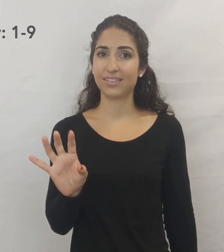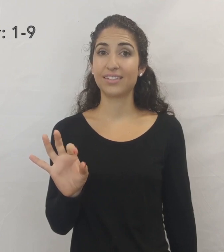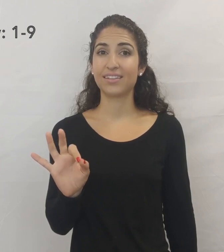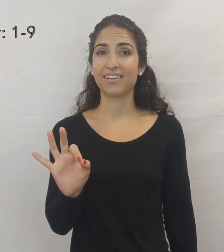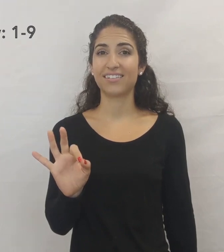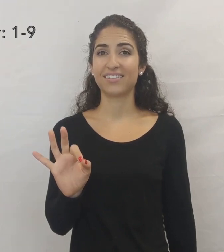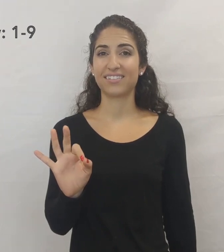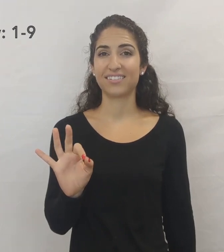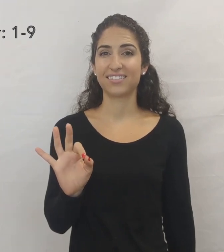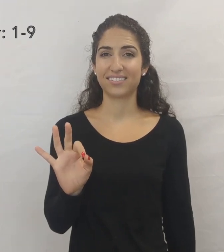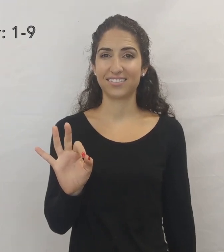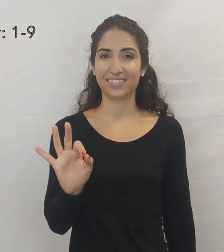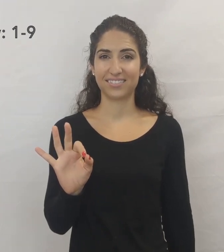9